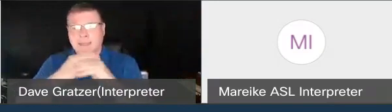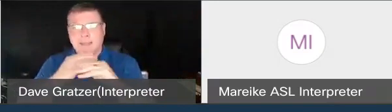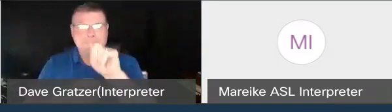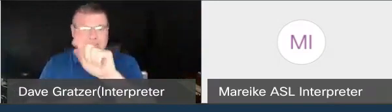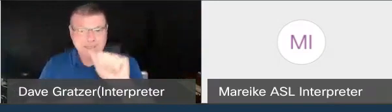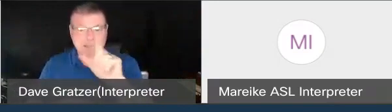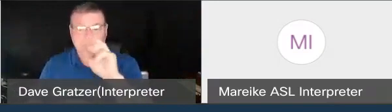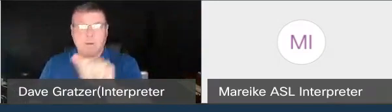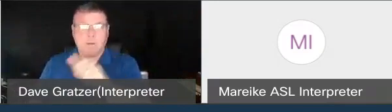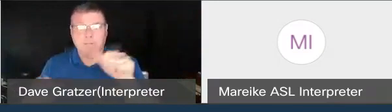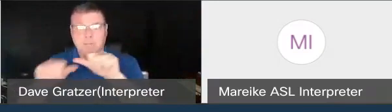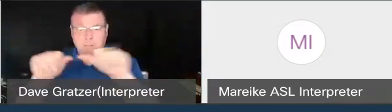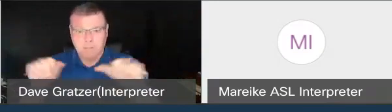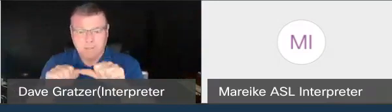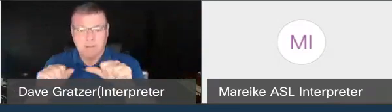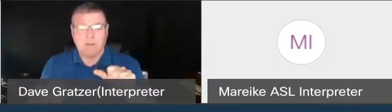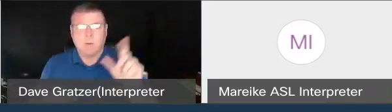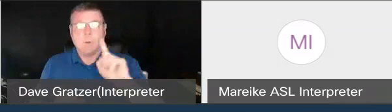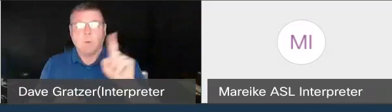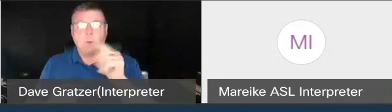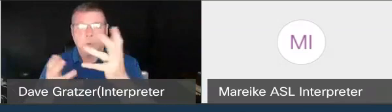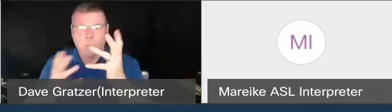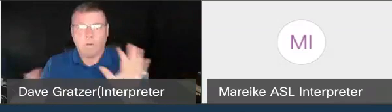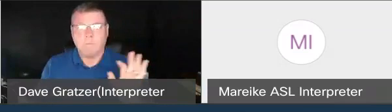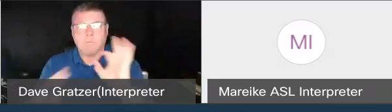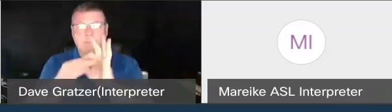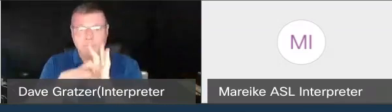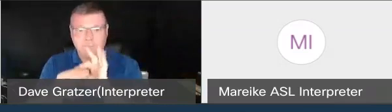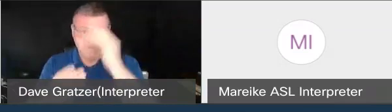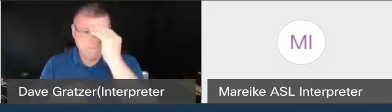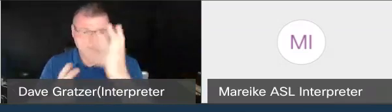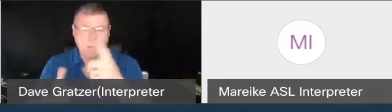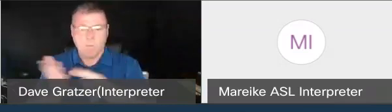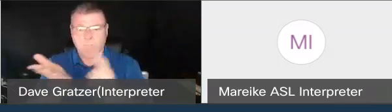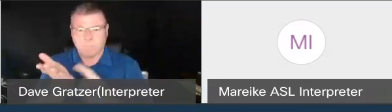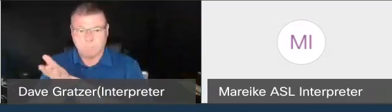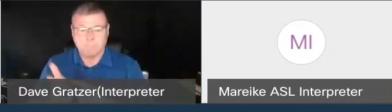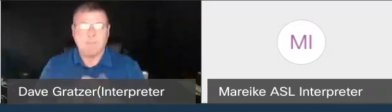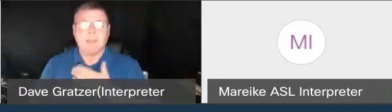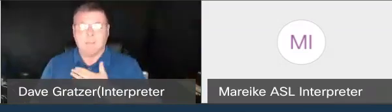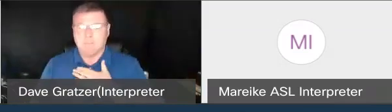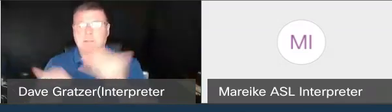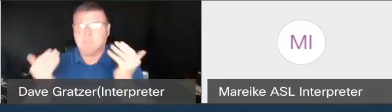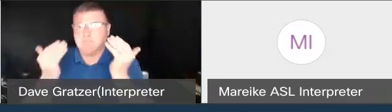or other areas where you would like related-- information related to what was covered today, please go ahead and indicate that,